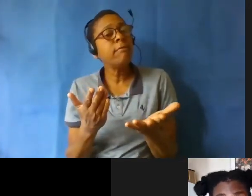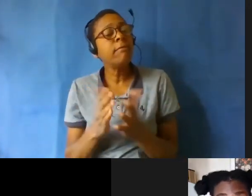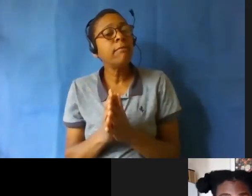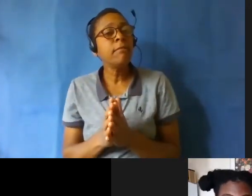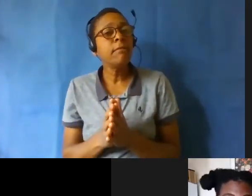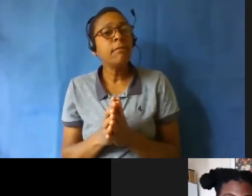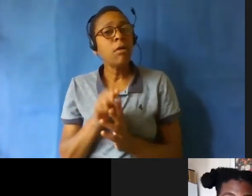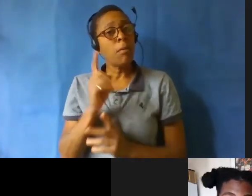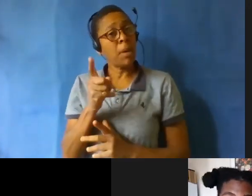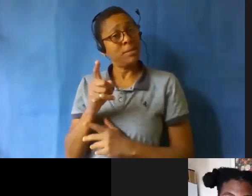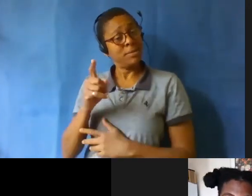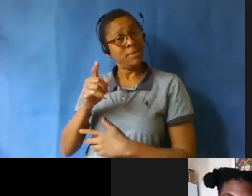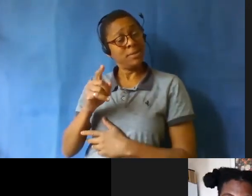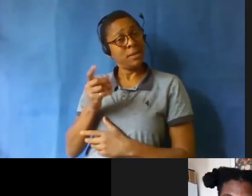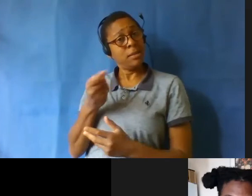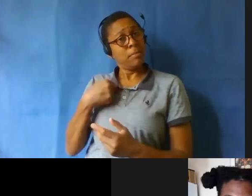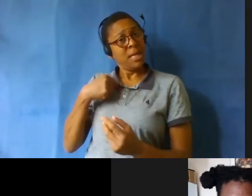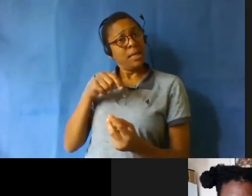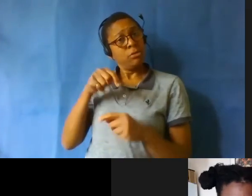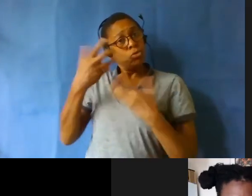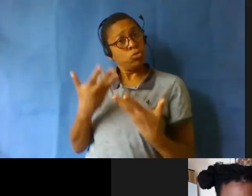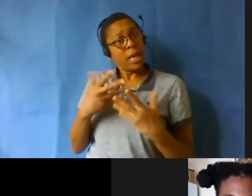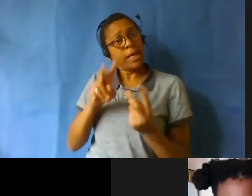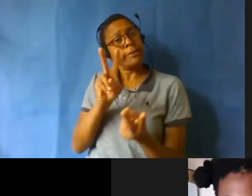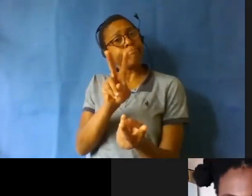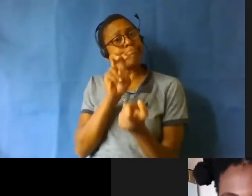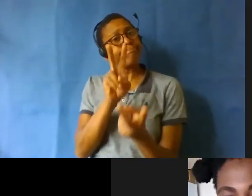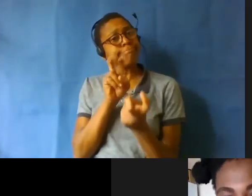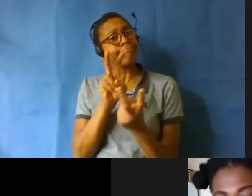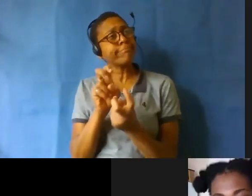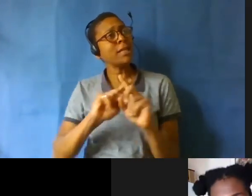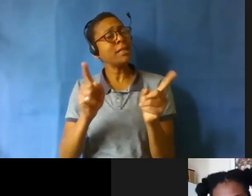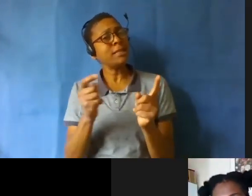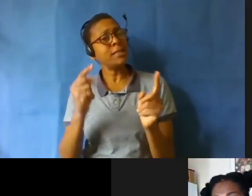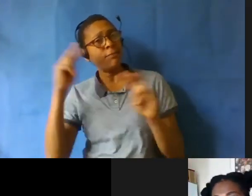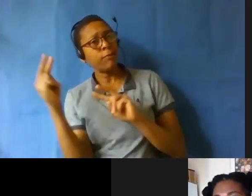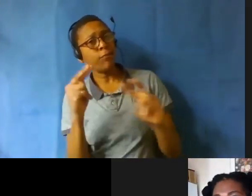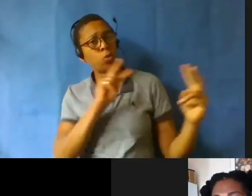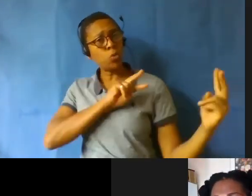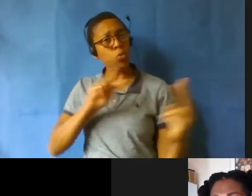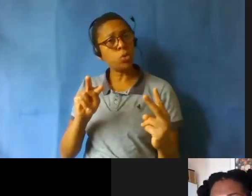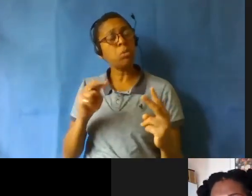these issues that we were committed if that makes sense I think earlier one of